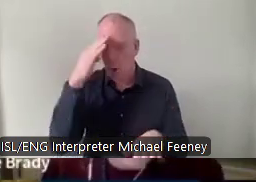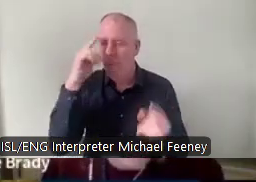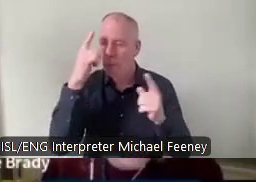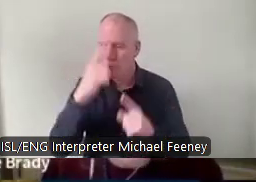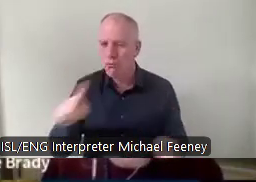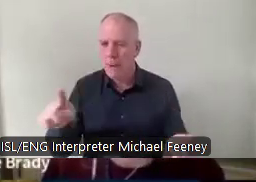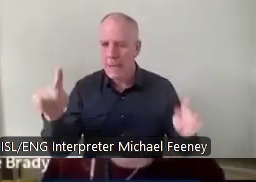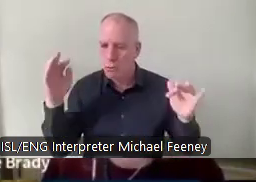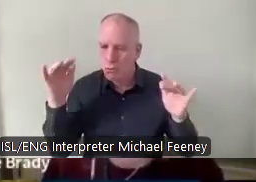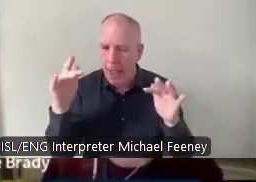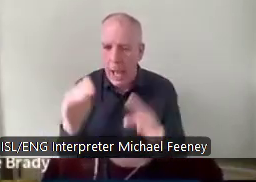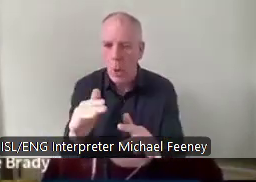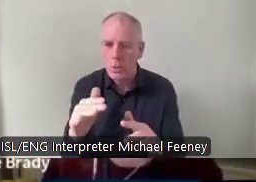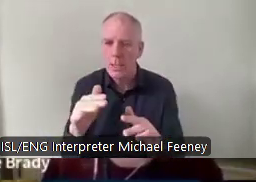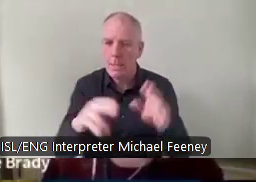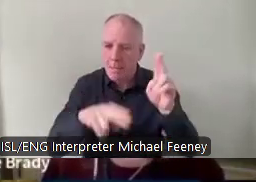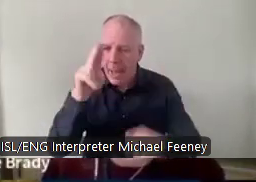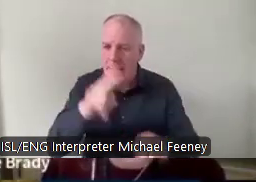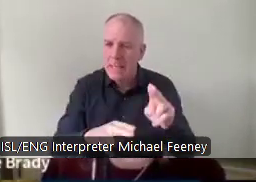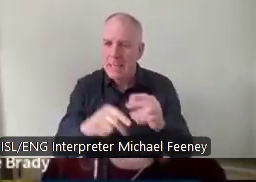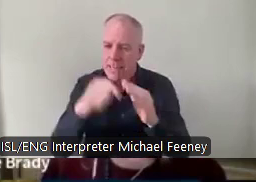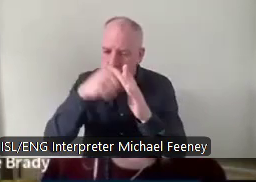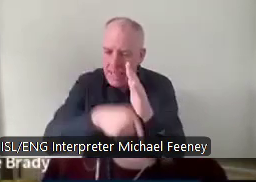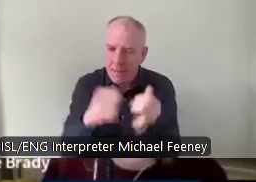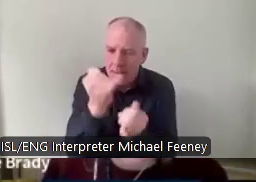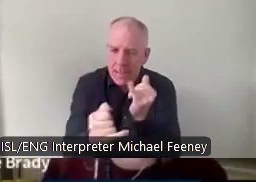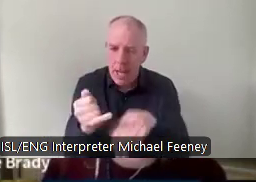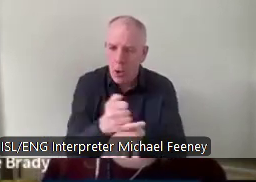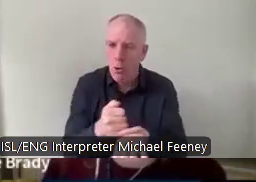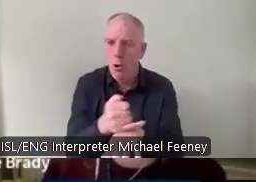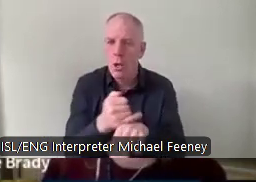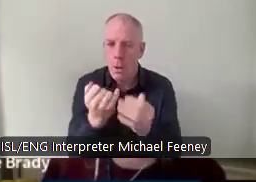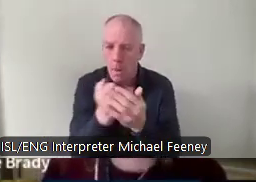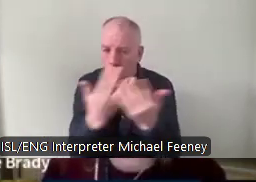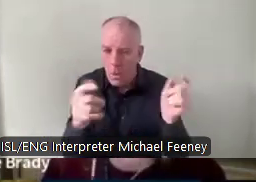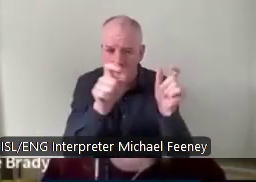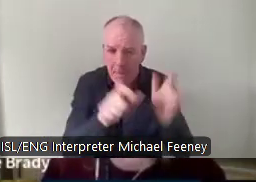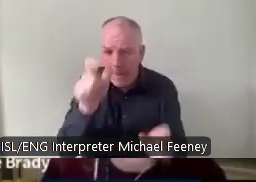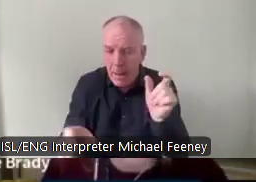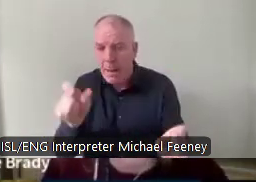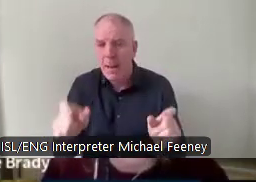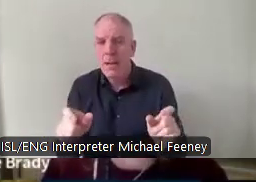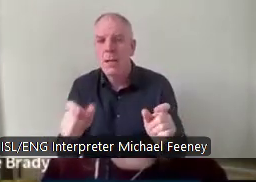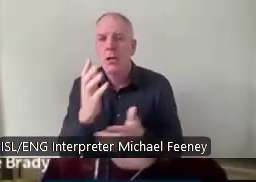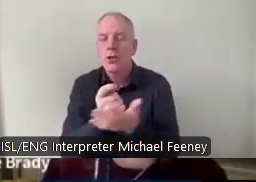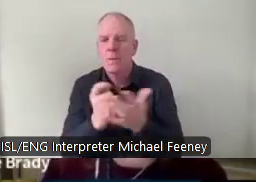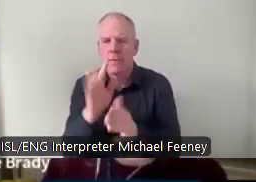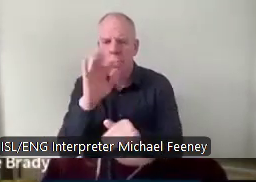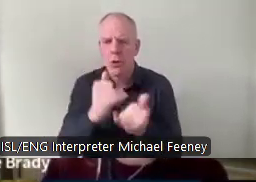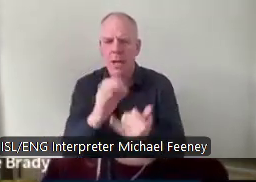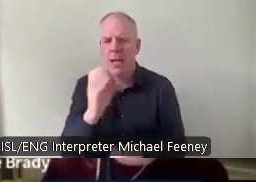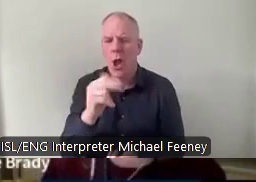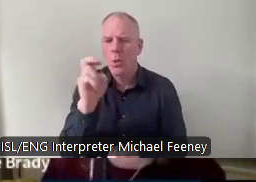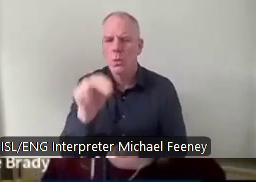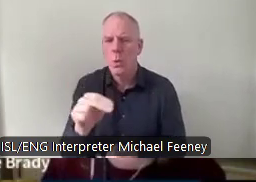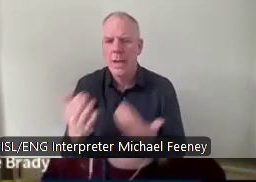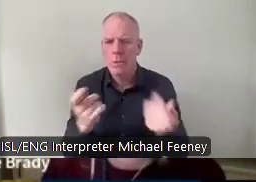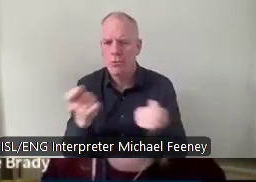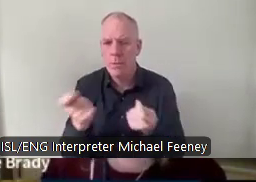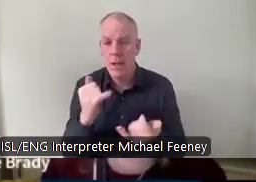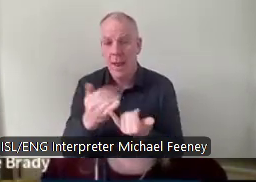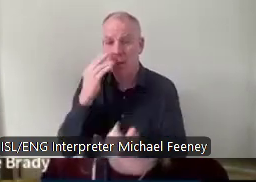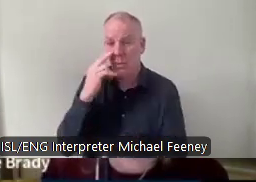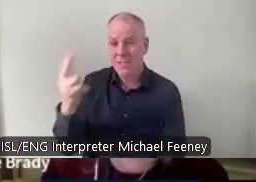richly coloured and meticulously painted, featuring a host of characters almost grotesque and cartoonish in their treatment, like those seen in Dublin's crossing of